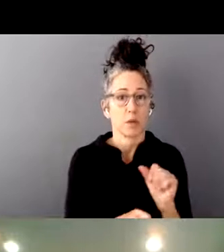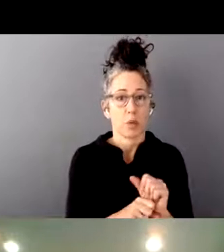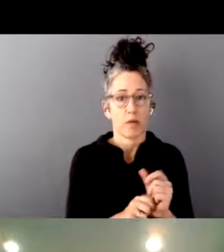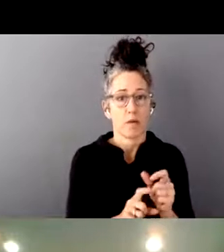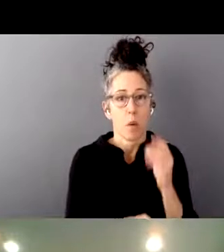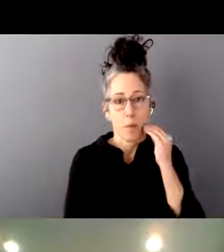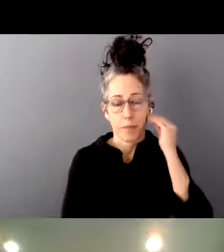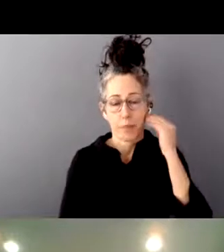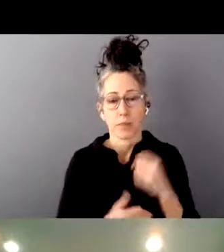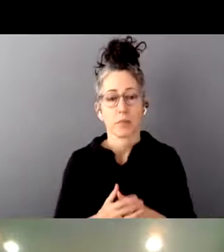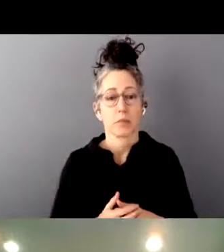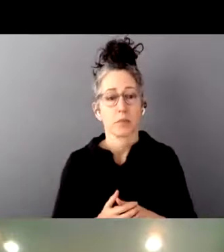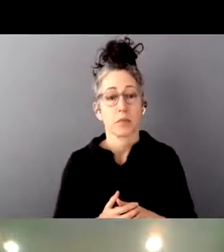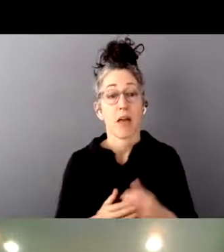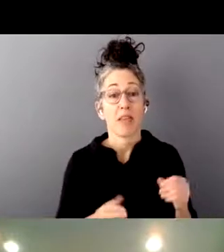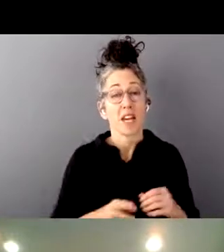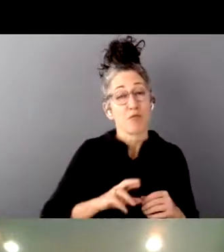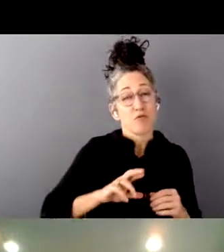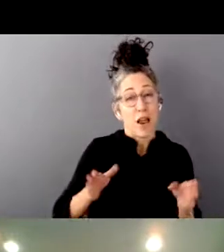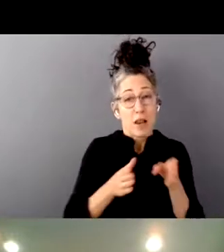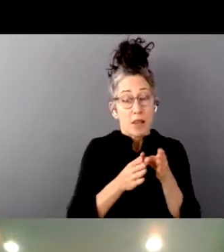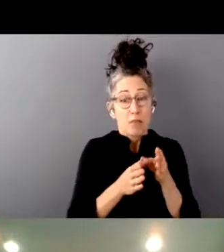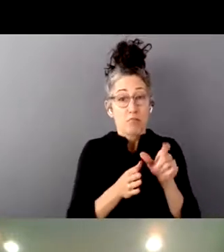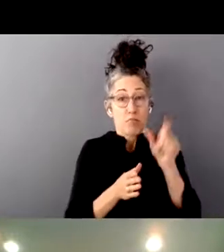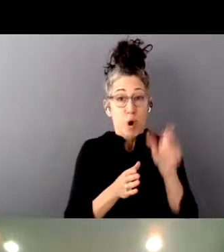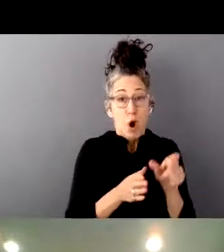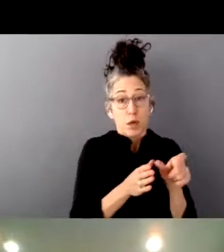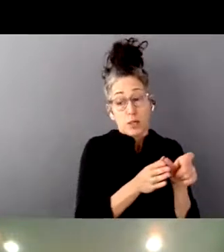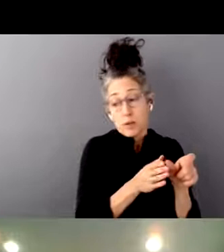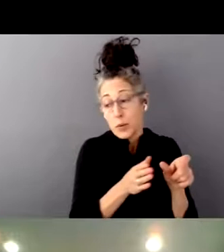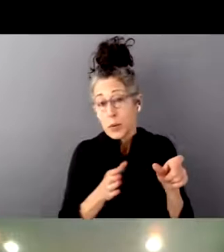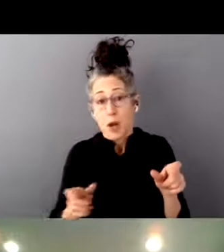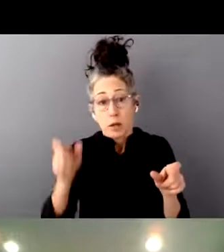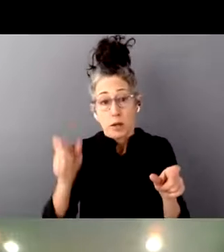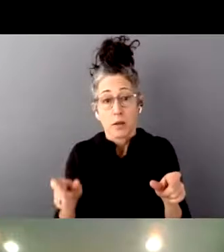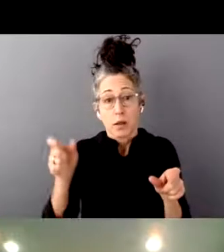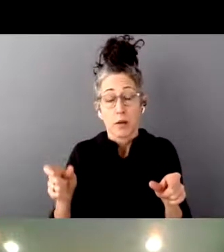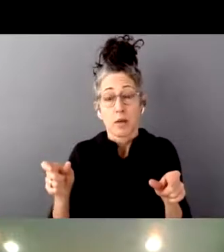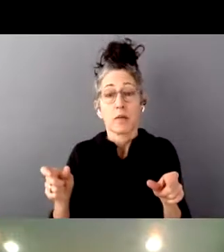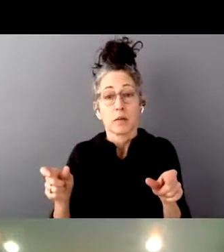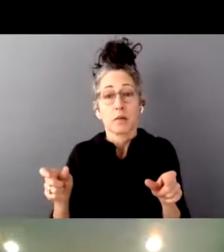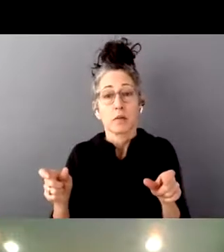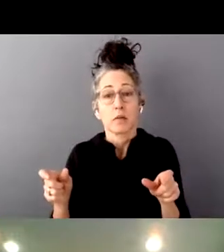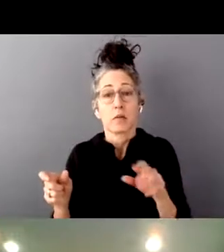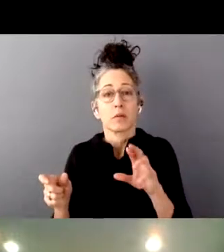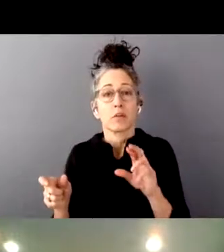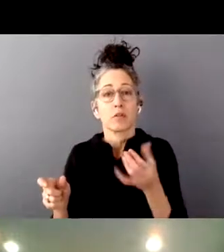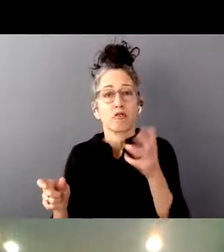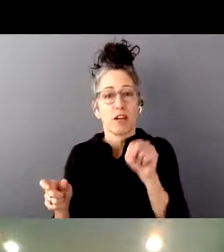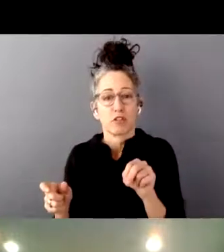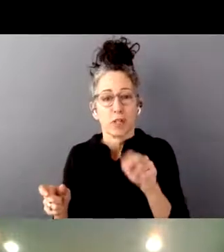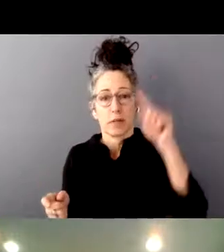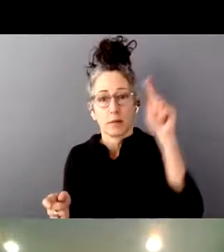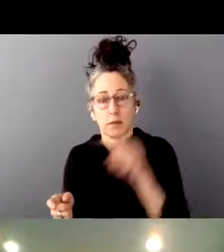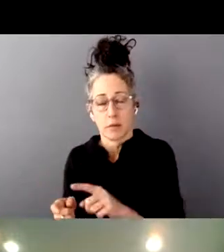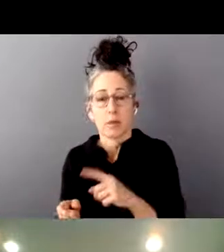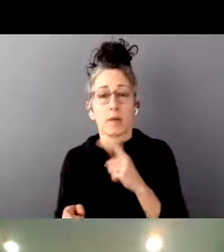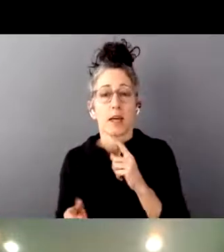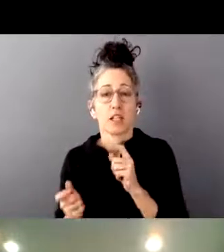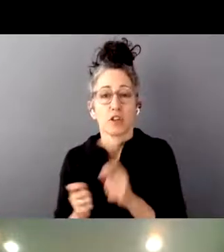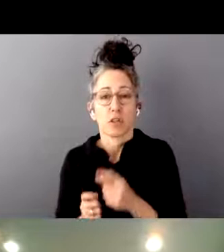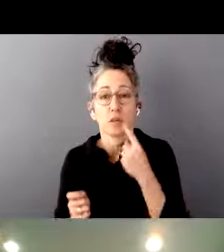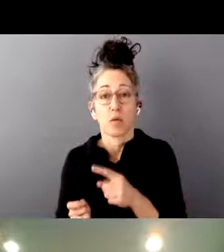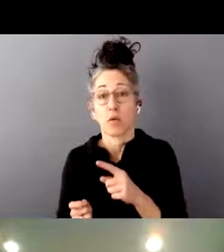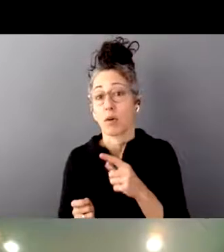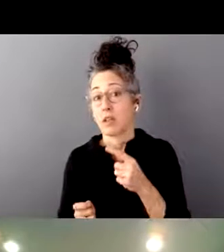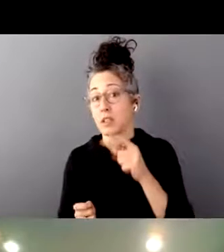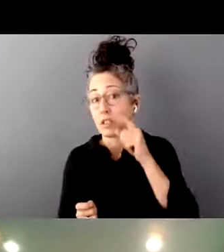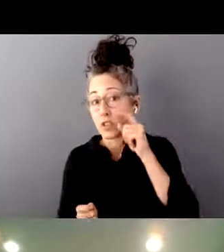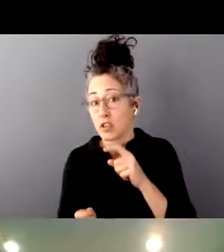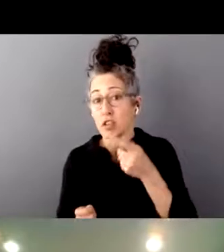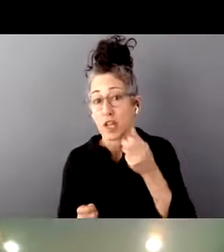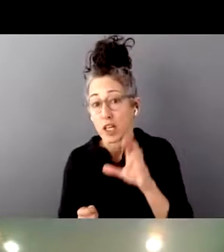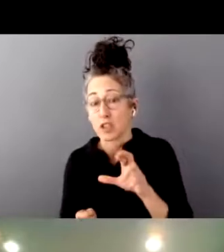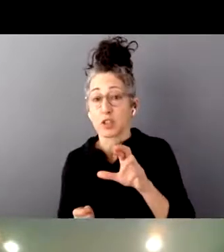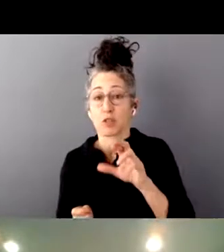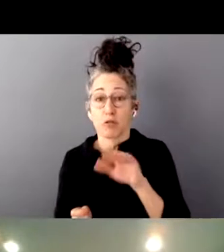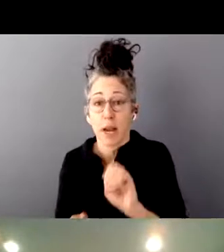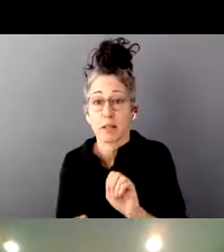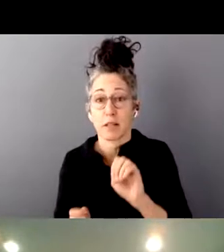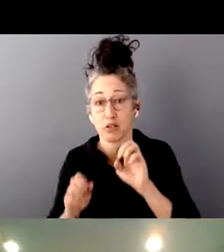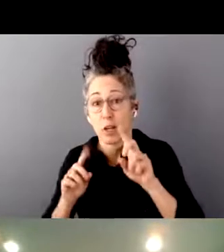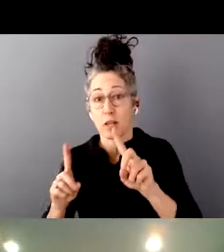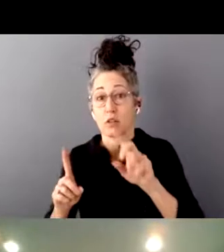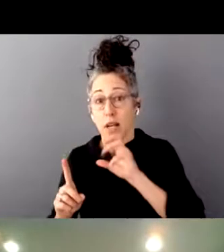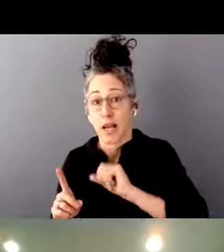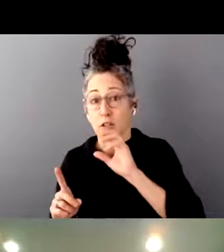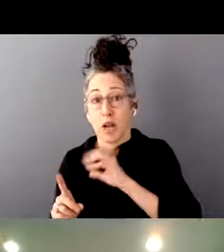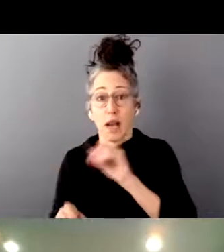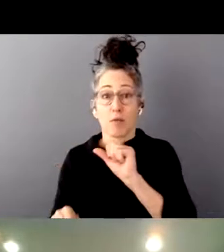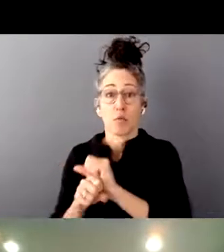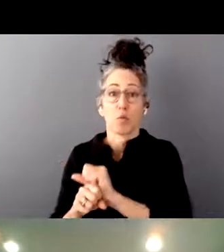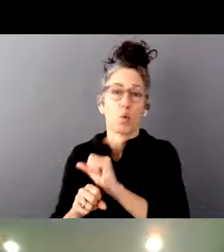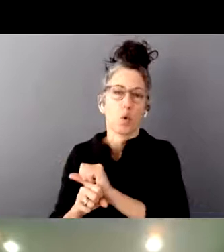And on the very far right bars, they show a regression-adjusted overall average. This average adjusts for gender, race, education, age, and occupation group. When we take those factors into account, there were no statistically different rates in telework, which means that the